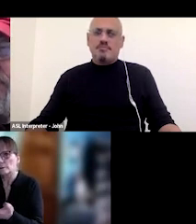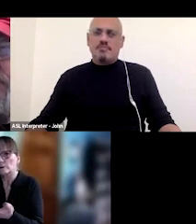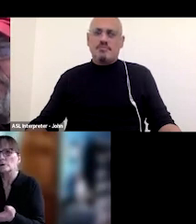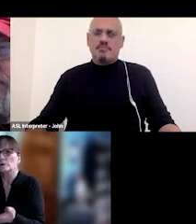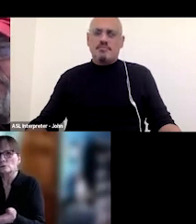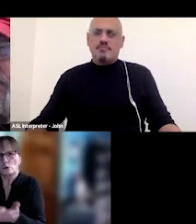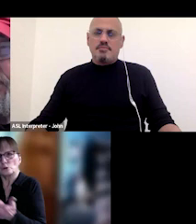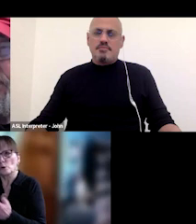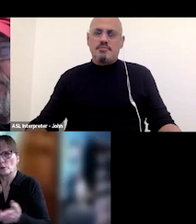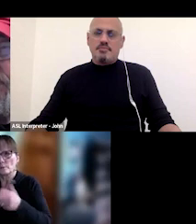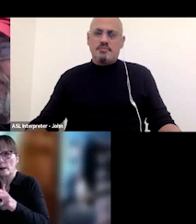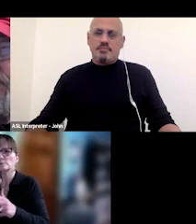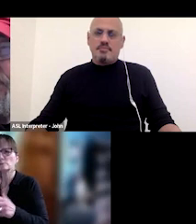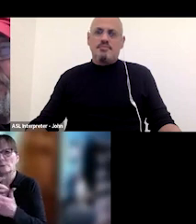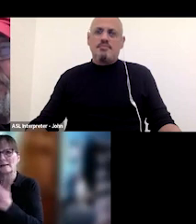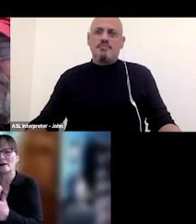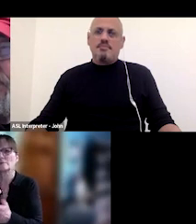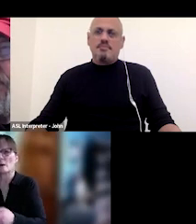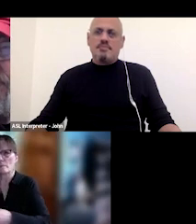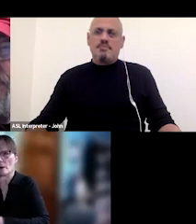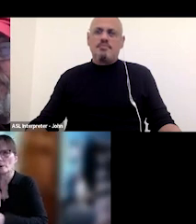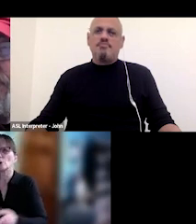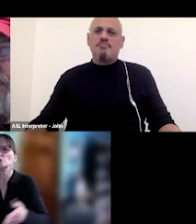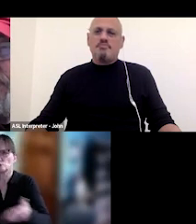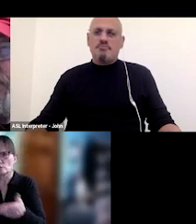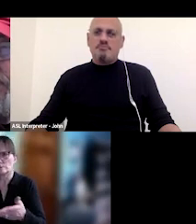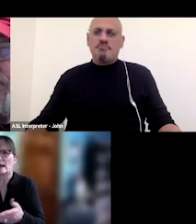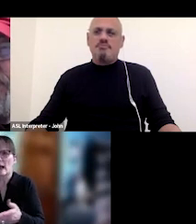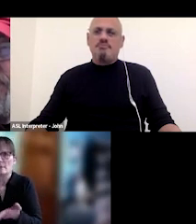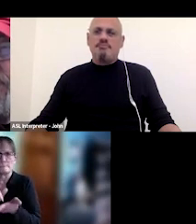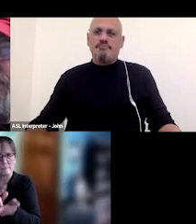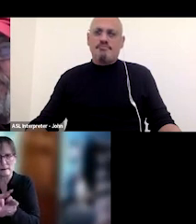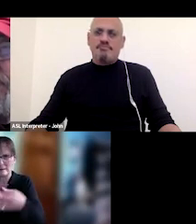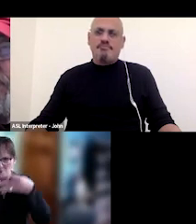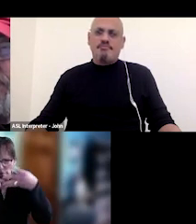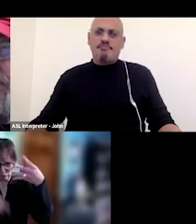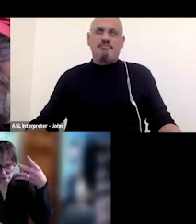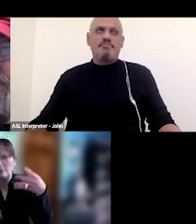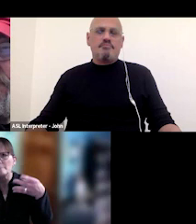so that he would get the proper service and the medications that was needed.